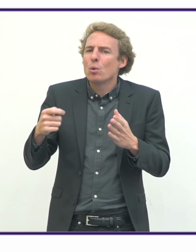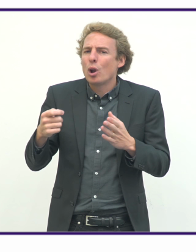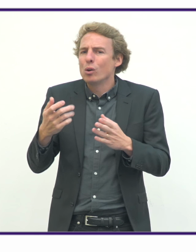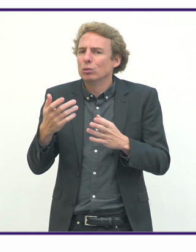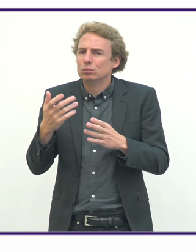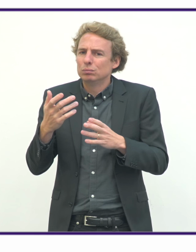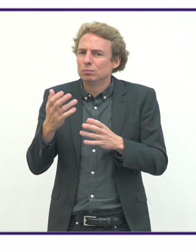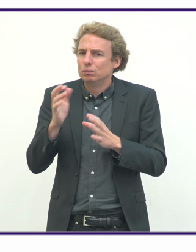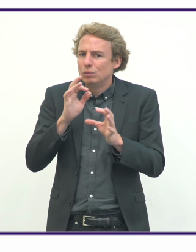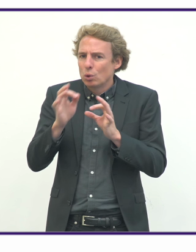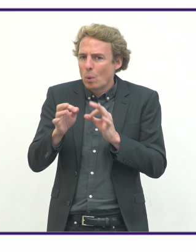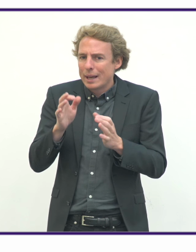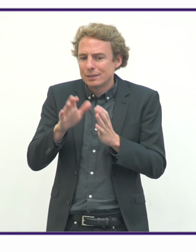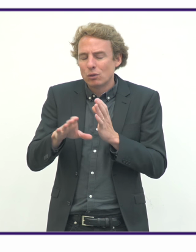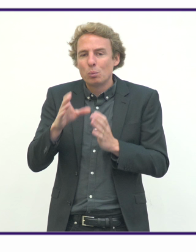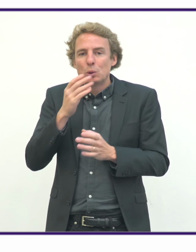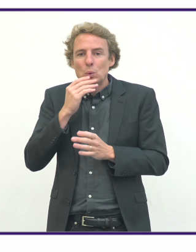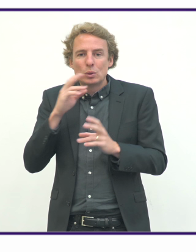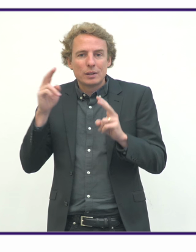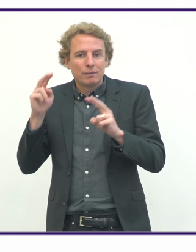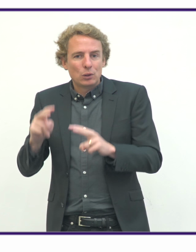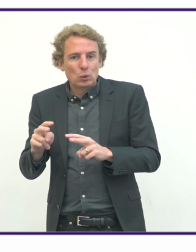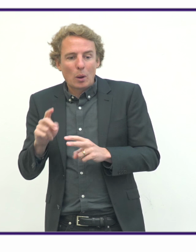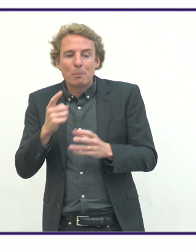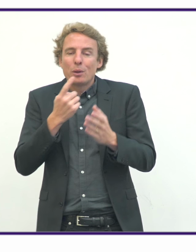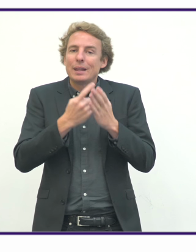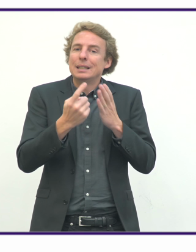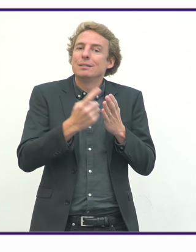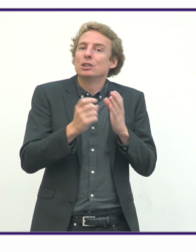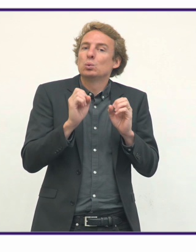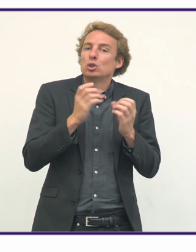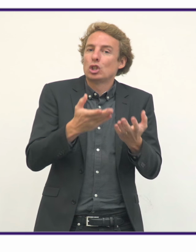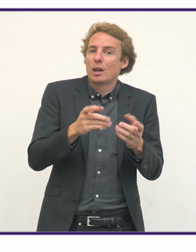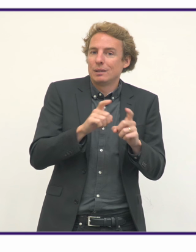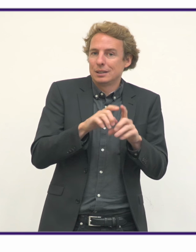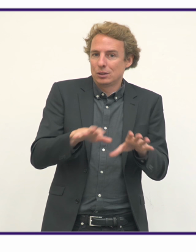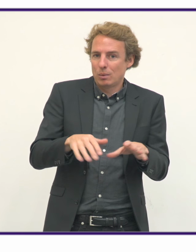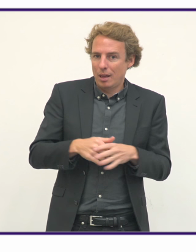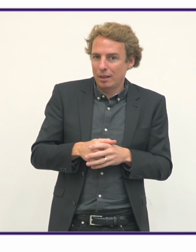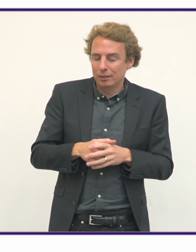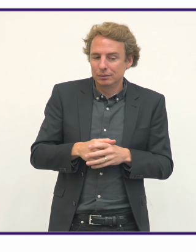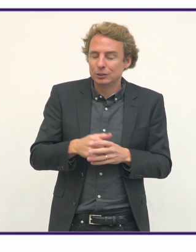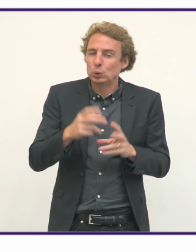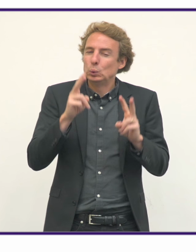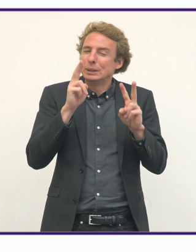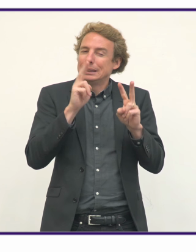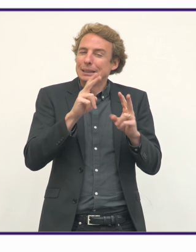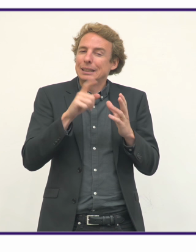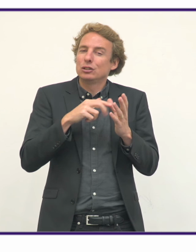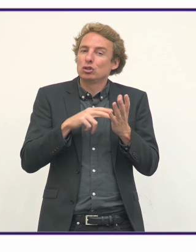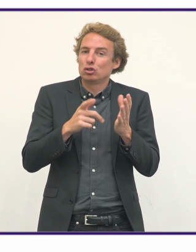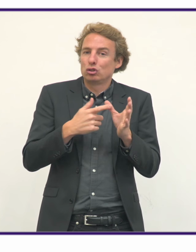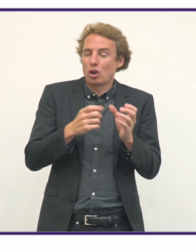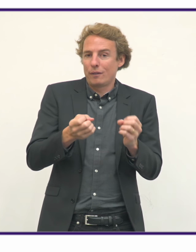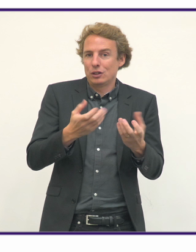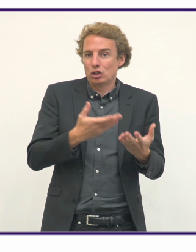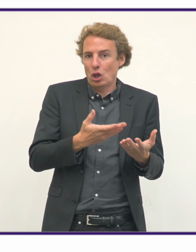from a user point of view, but how long each individual service takes. Up above, you can see that the Java service is taking a lot shorter.